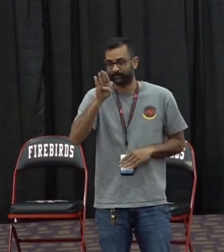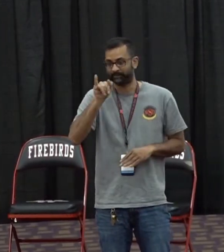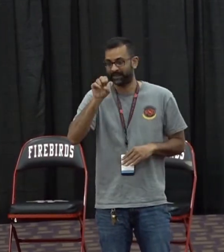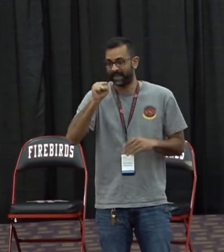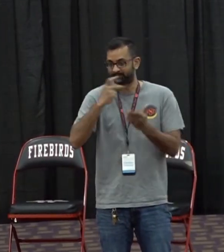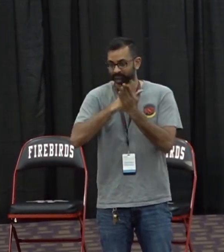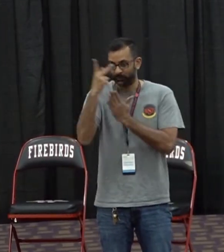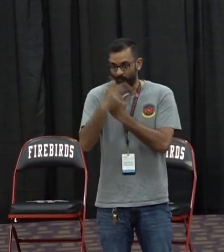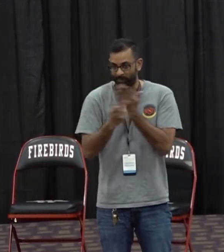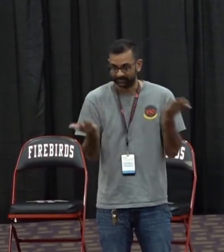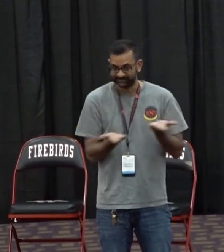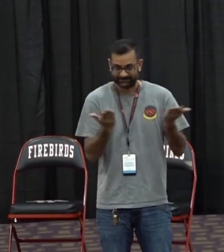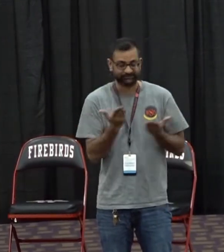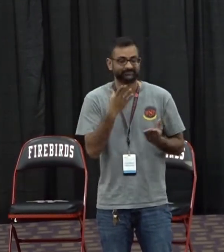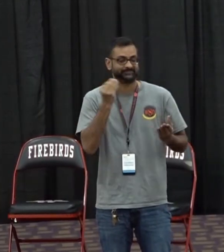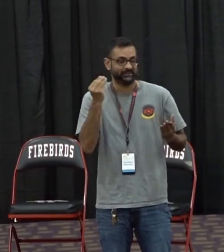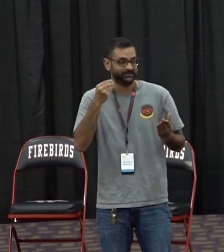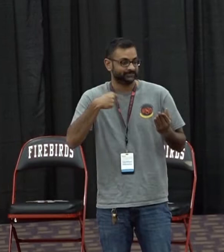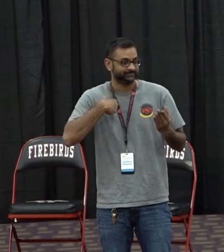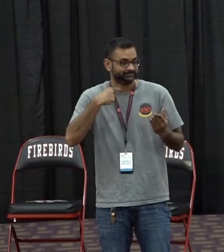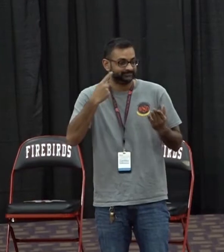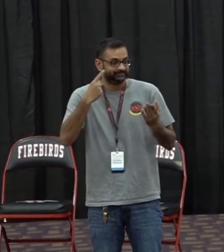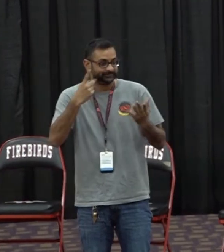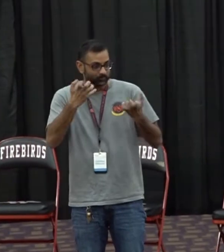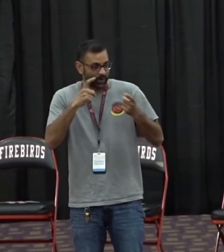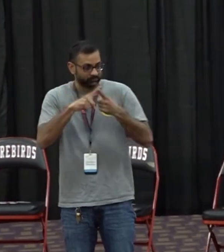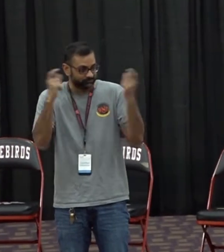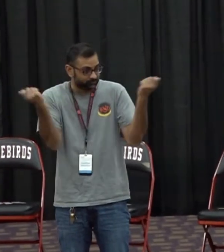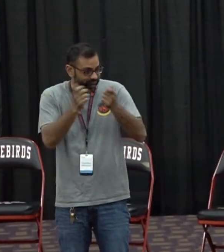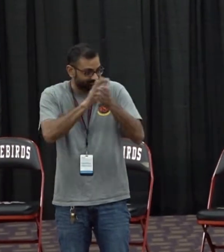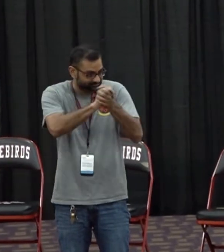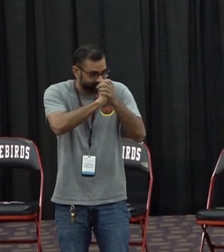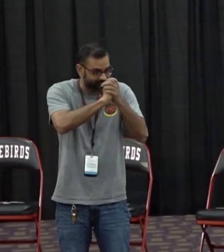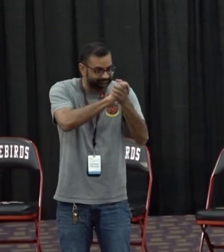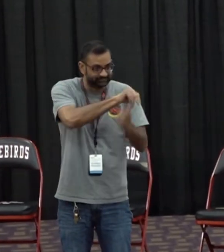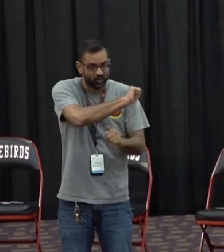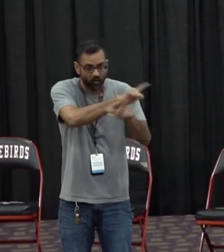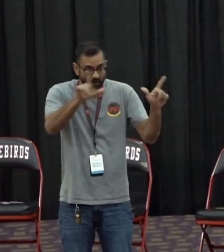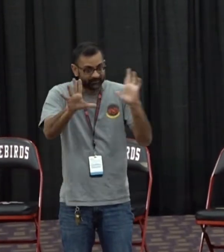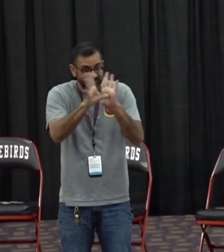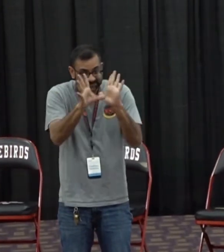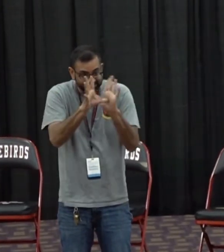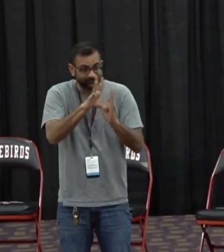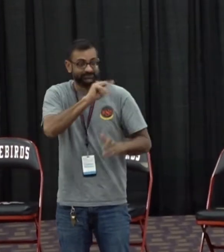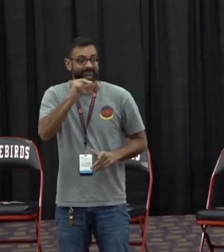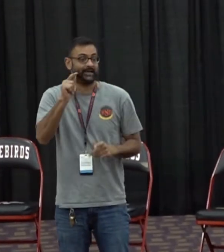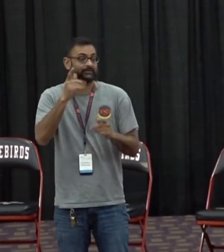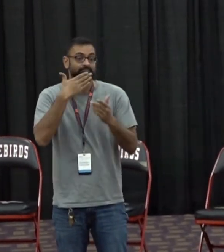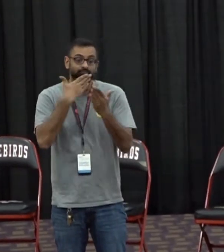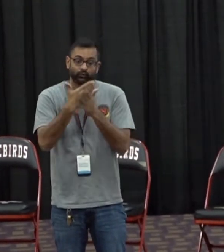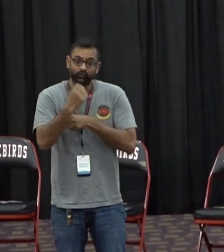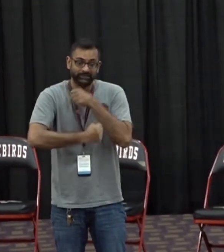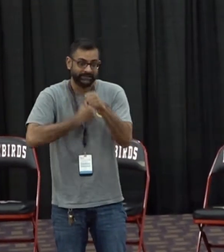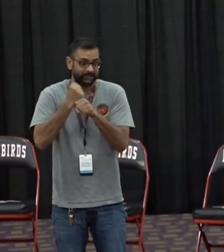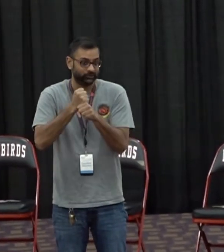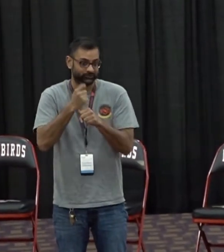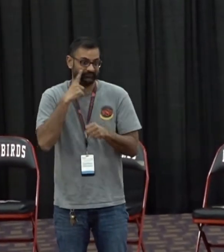Behavioral specialist in the dorm, and I run the PBIS program as well. I wanted to congratulate all of the seniors.